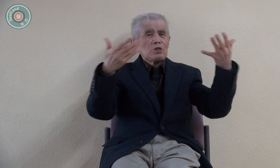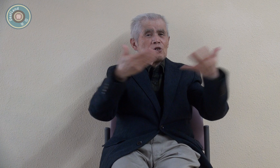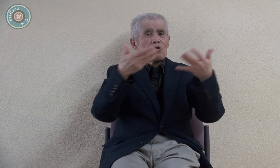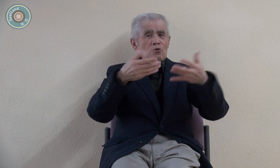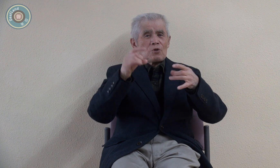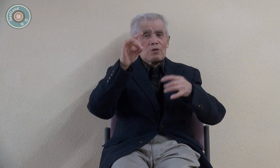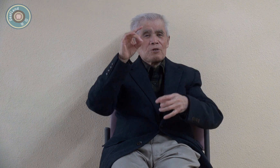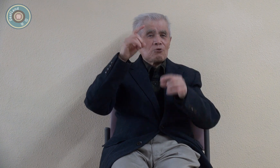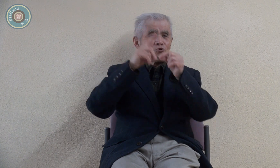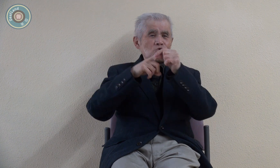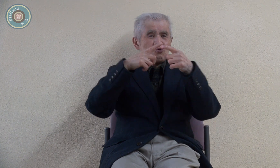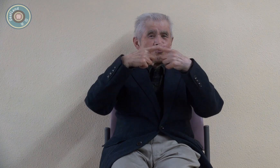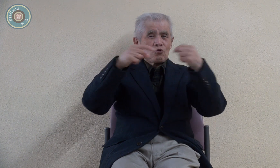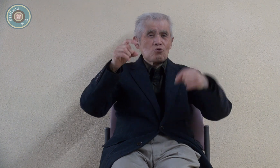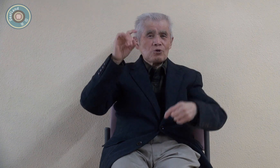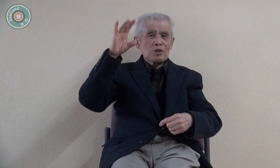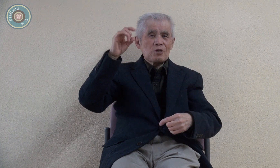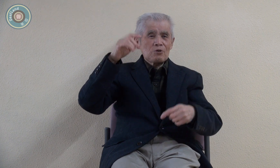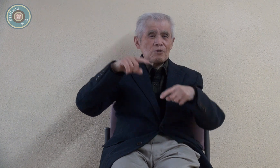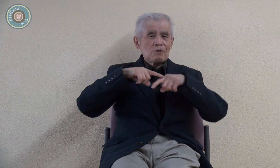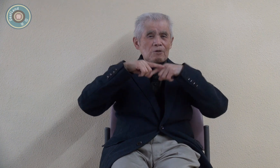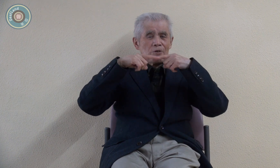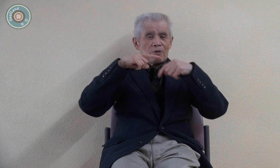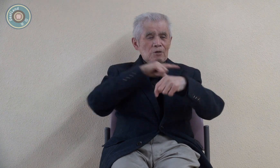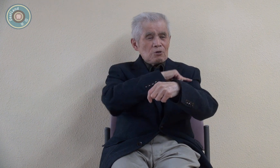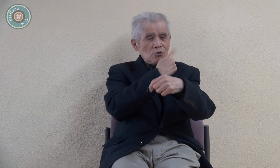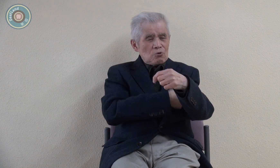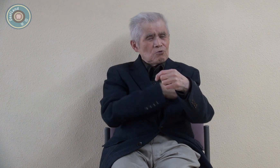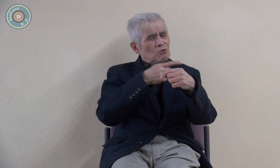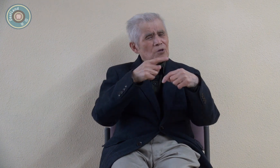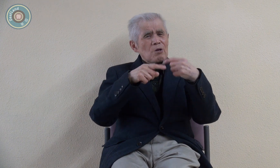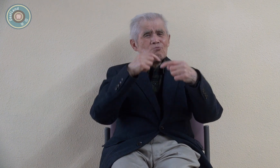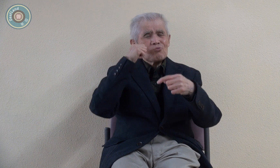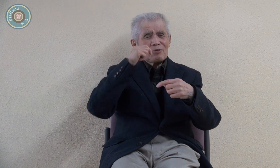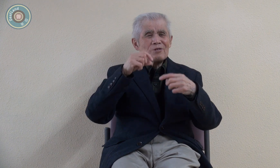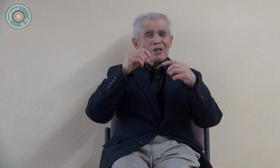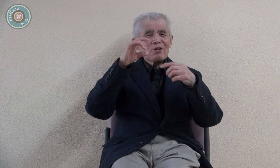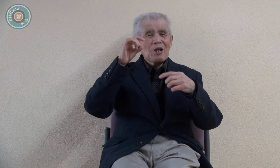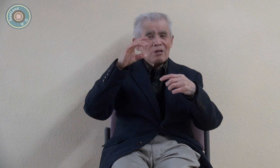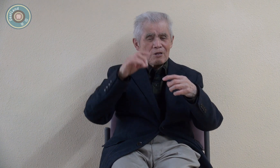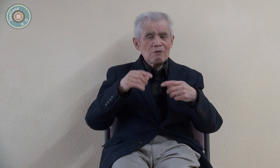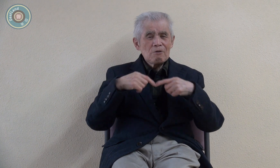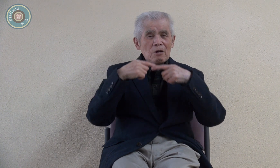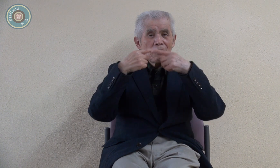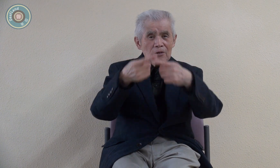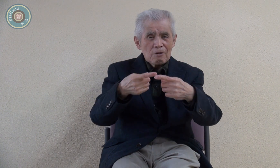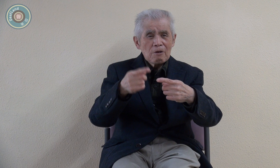My father worked for the Chugoku Electric Power Co.